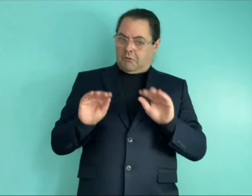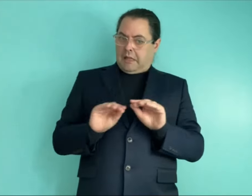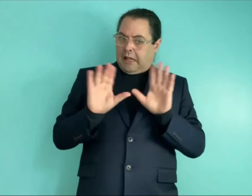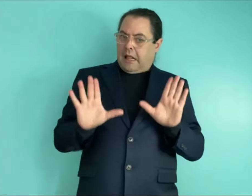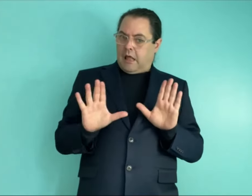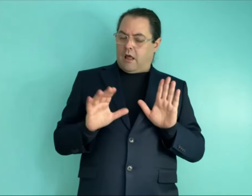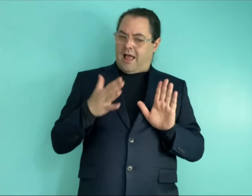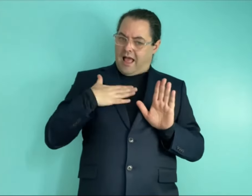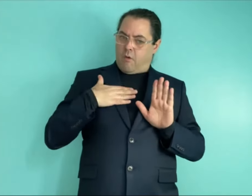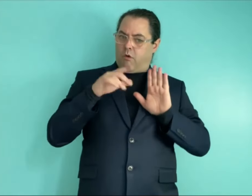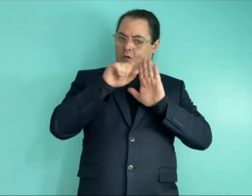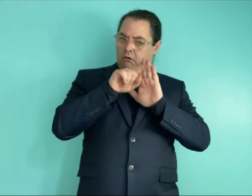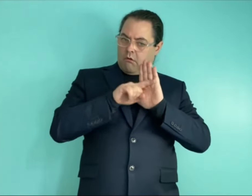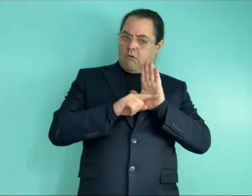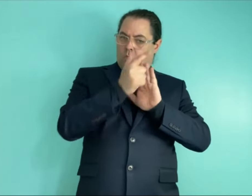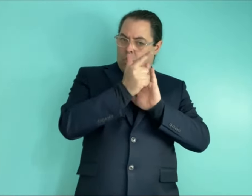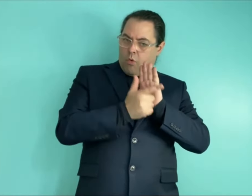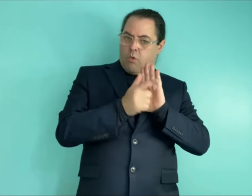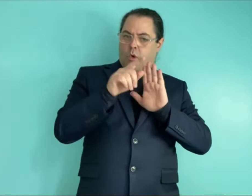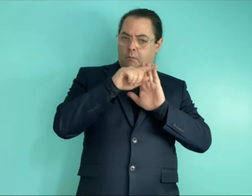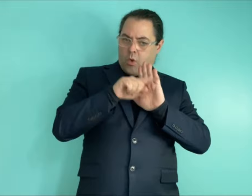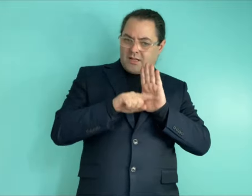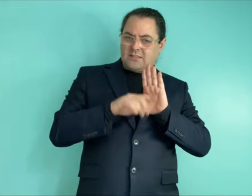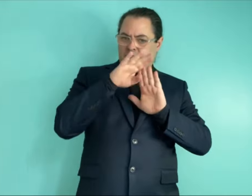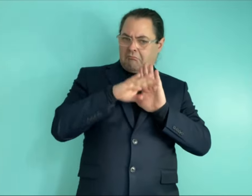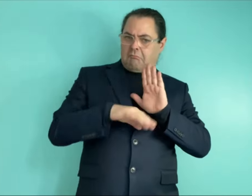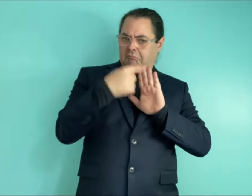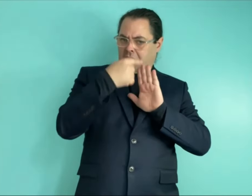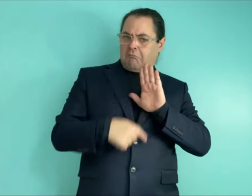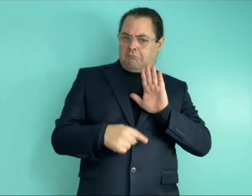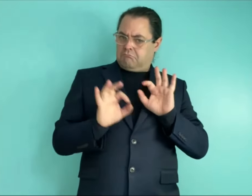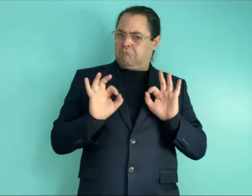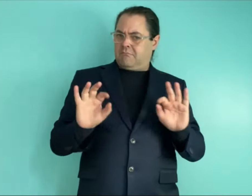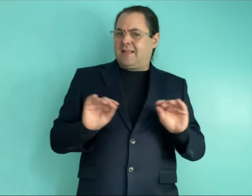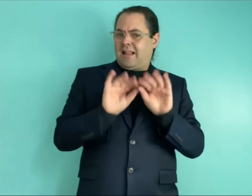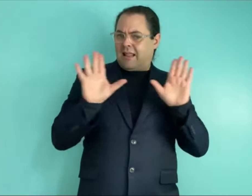I mean governments to sit down and relook 16:21:22 at the whole issue of persons with